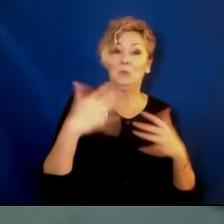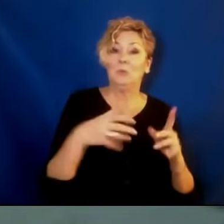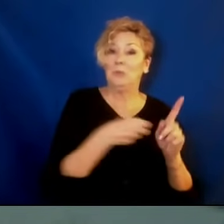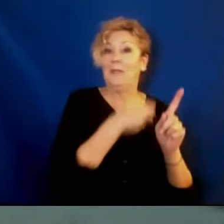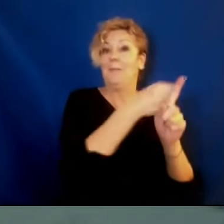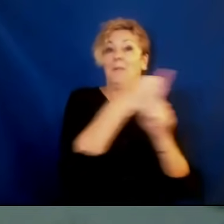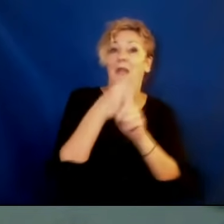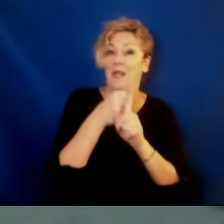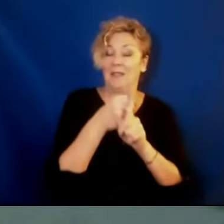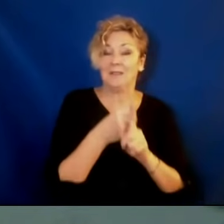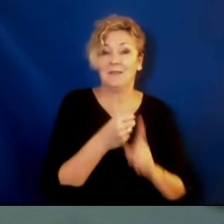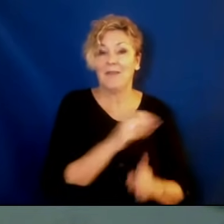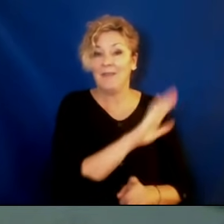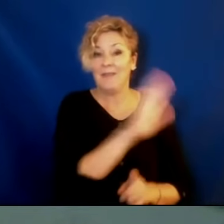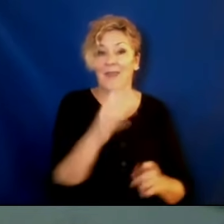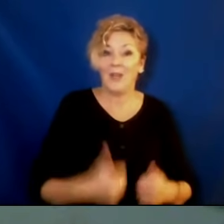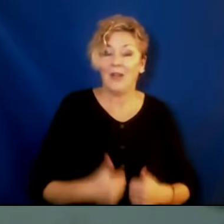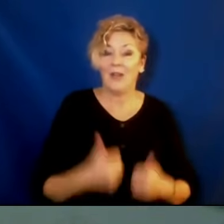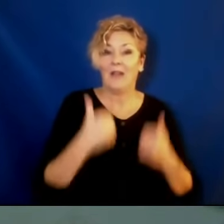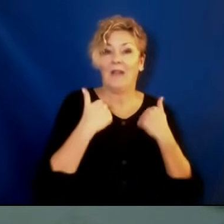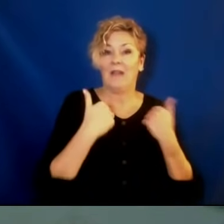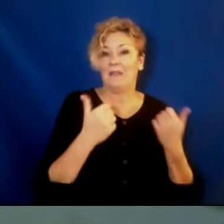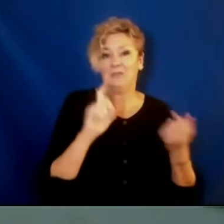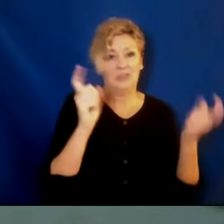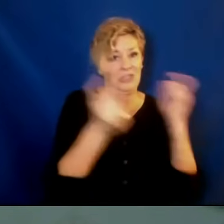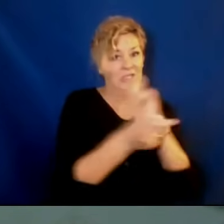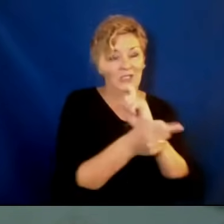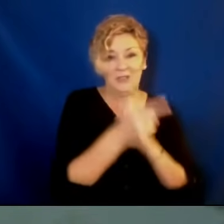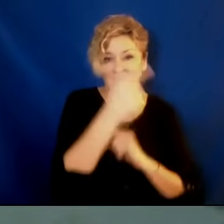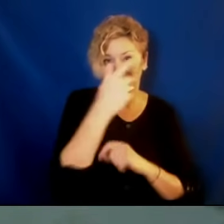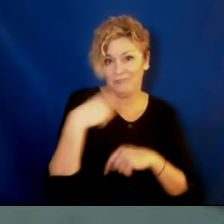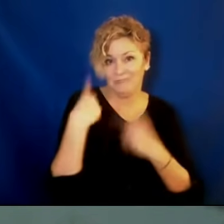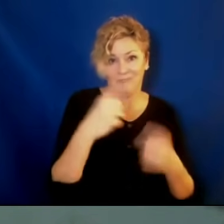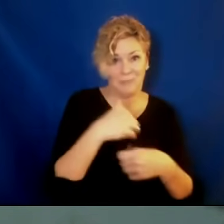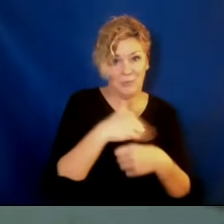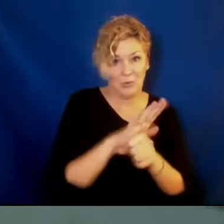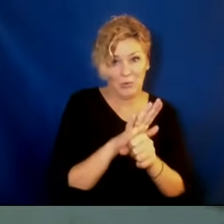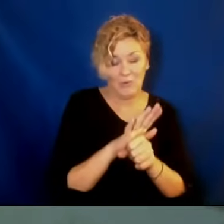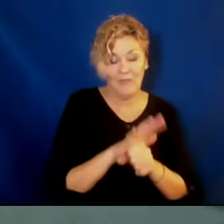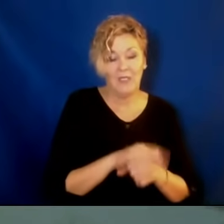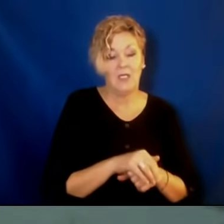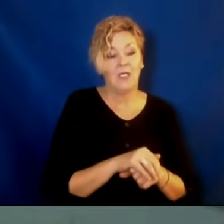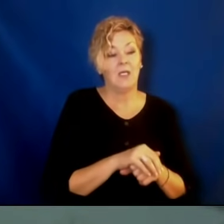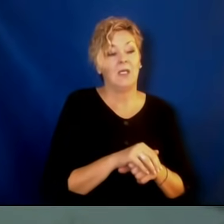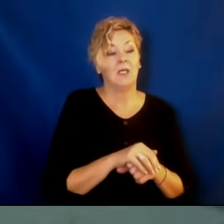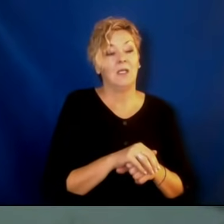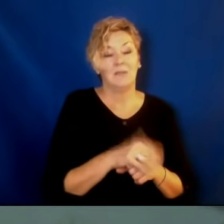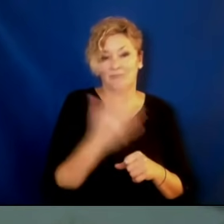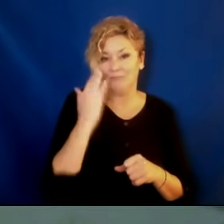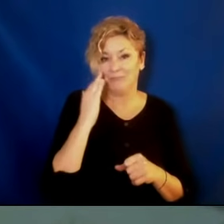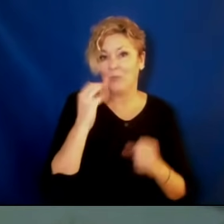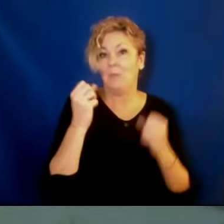adults. One of the first steps of engagement was, of